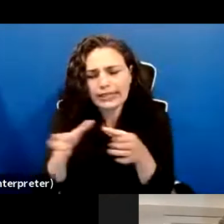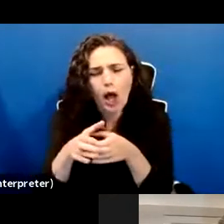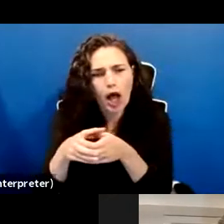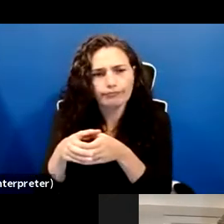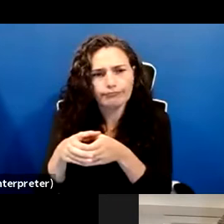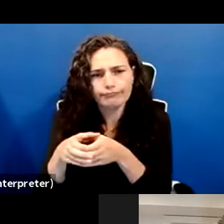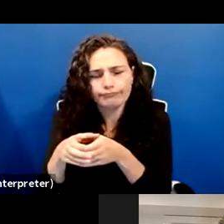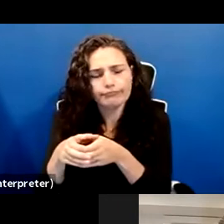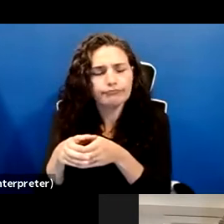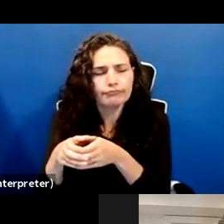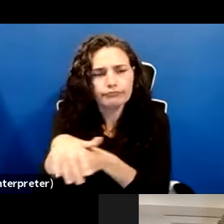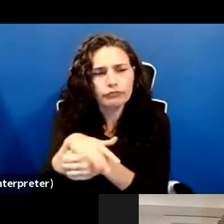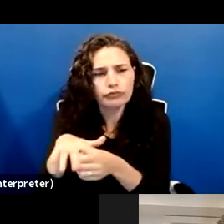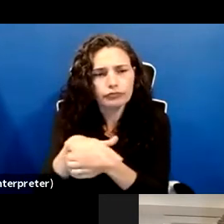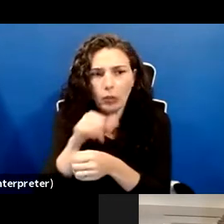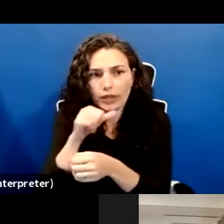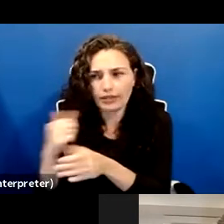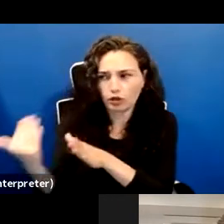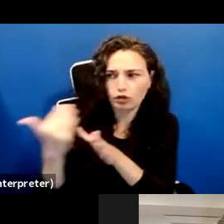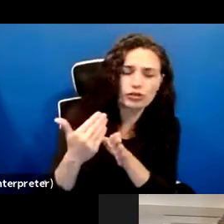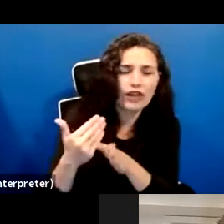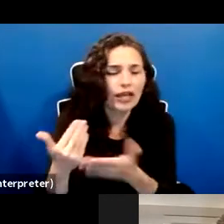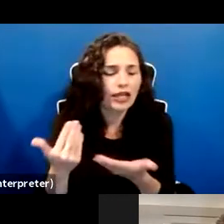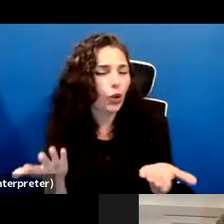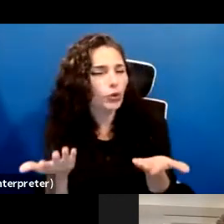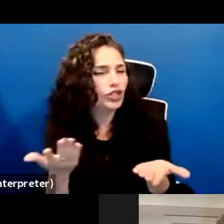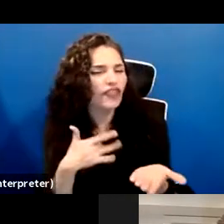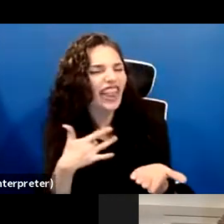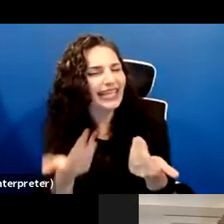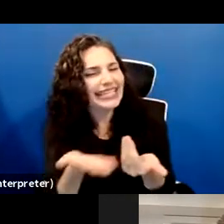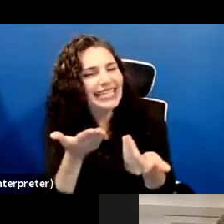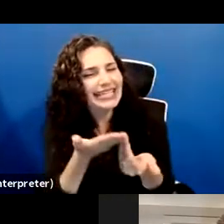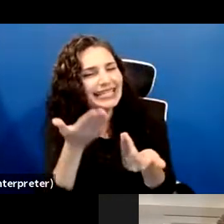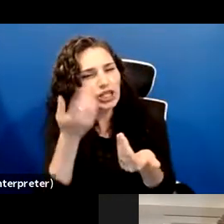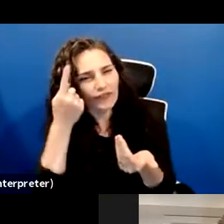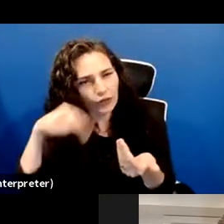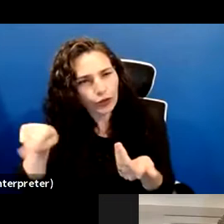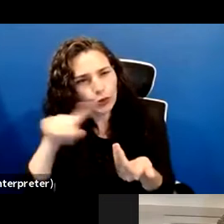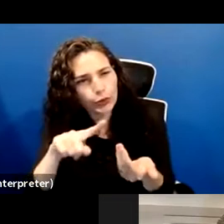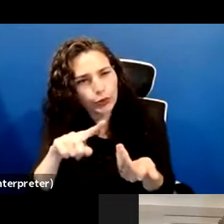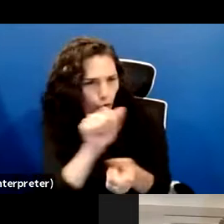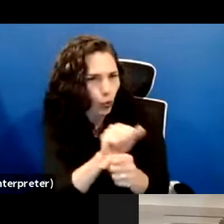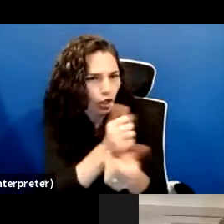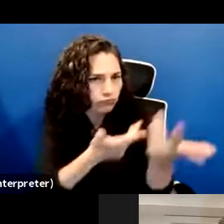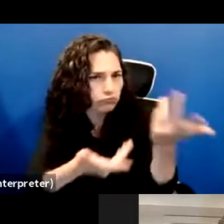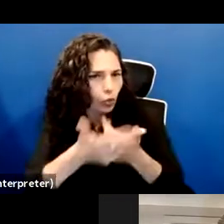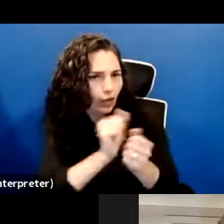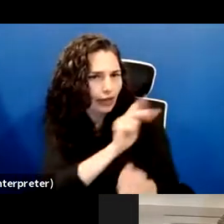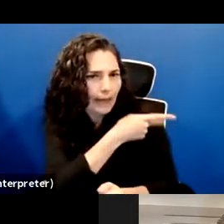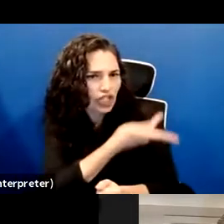and less intrusive in that way. Did it make that then easier for you to sort of work with patients and sort of explain to them